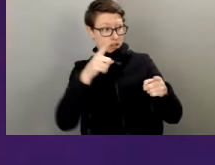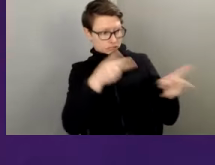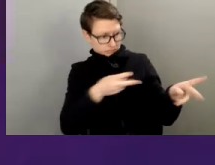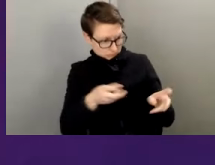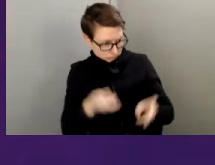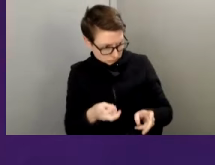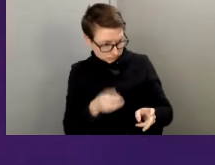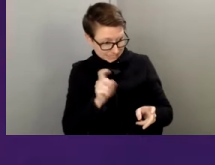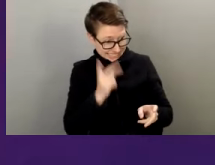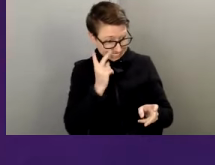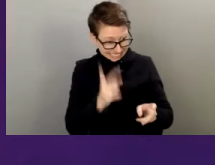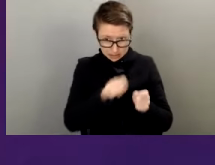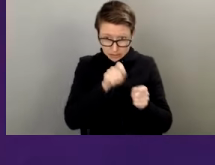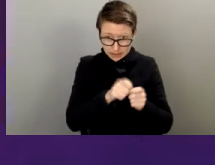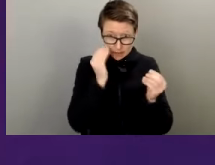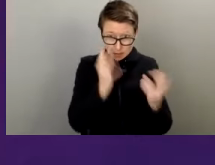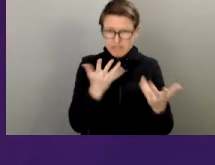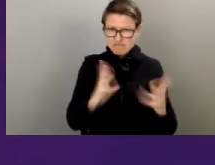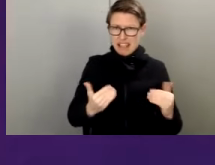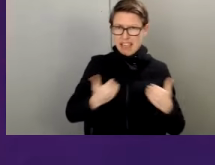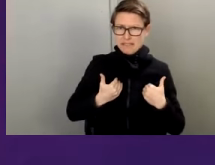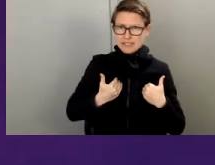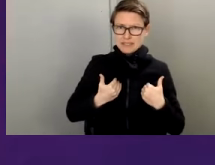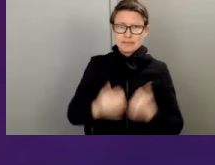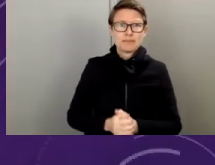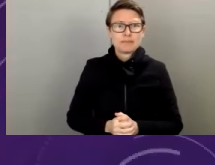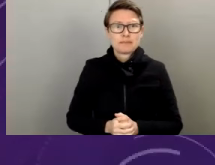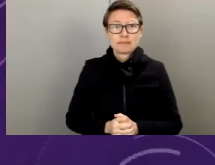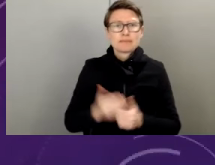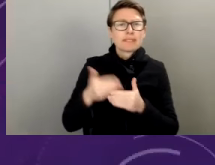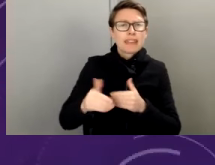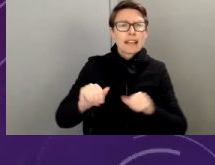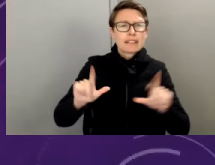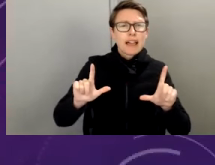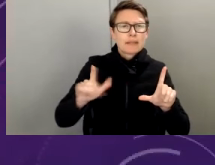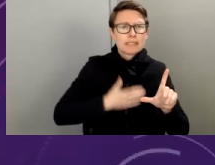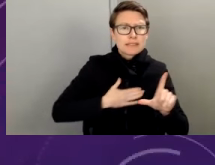But first to go into self service. Next slide, please show up.